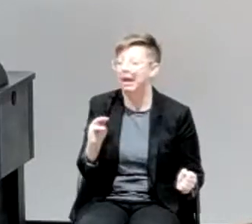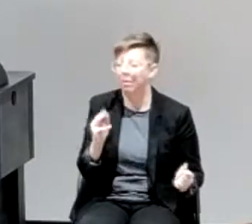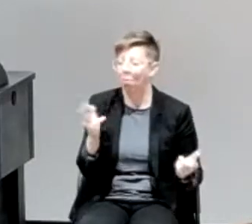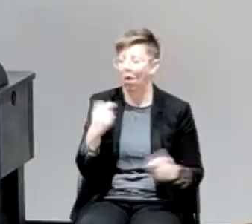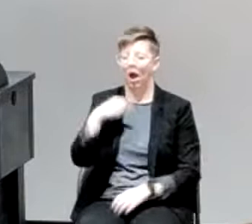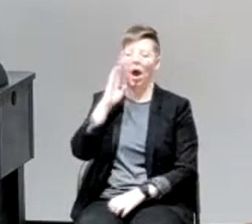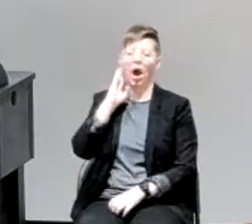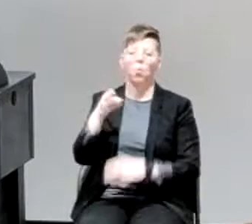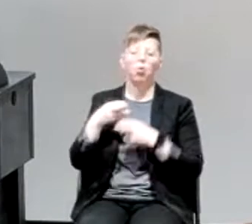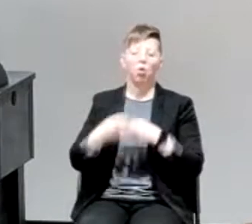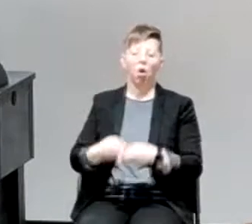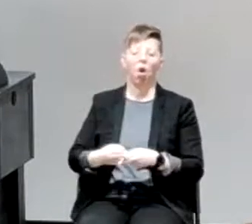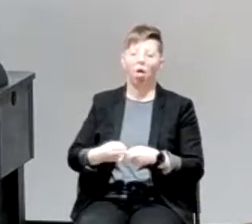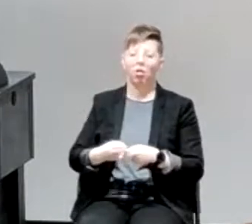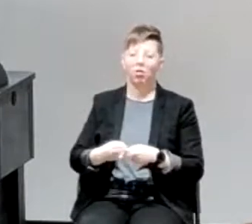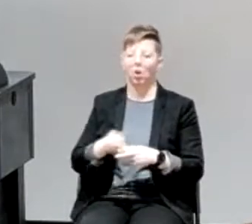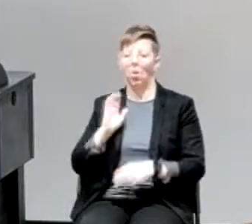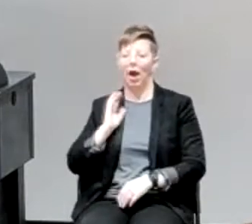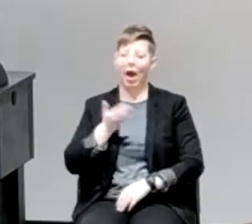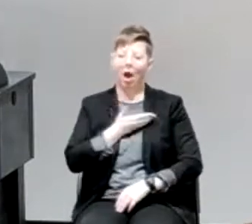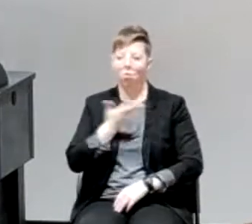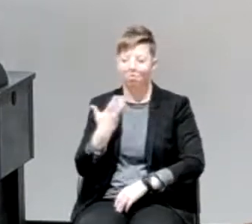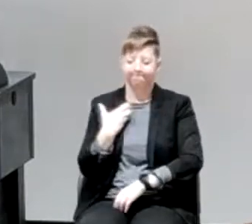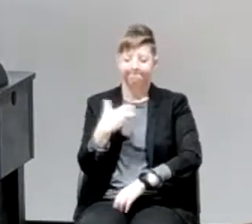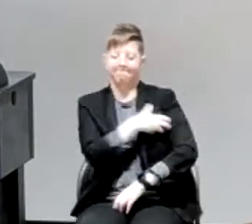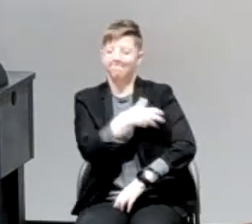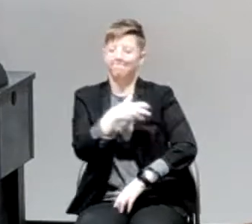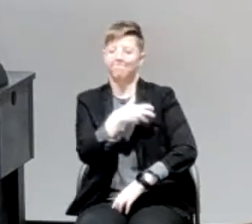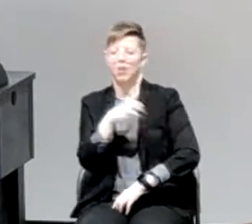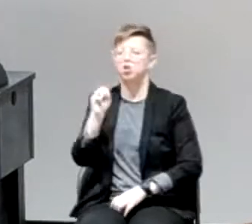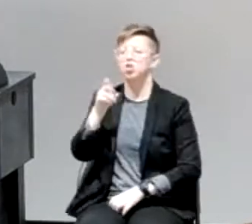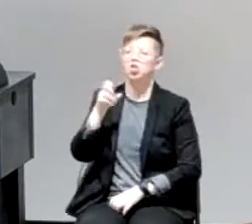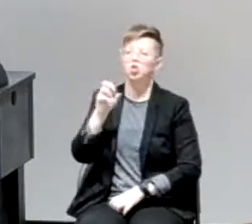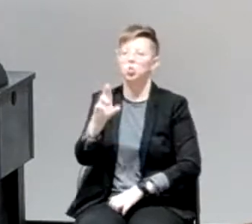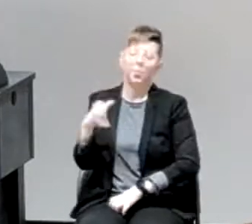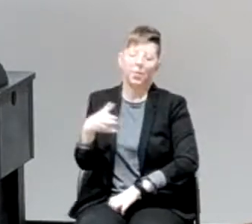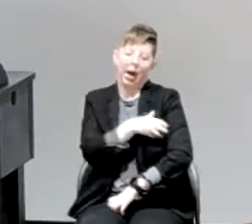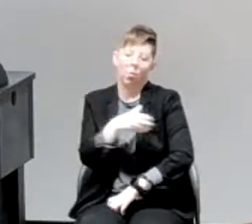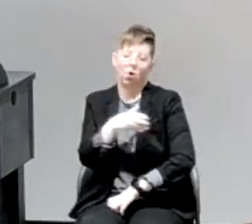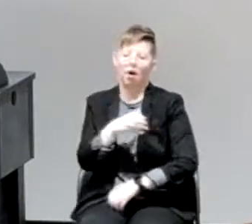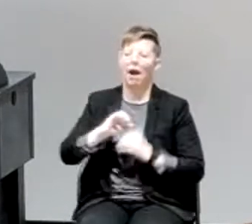challenge, right? How can we quickly claim what I'm going